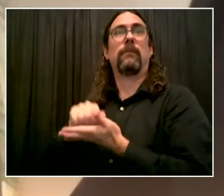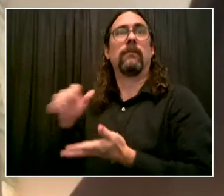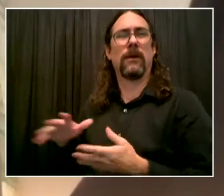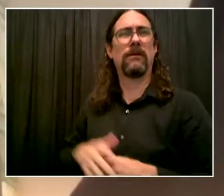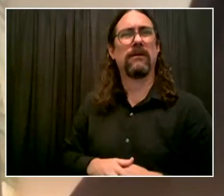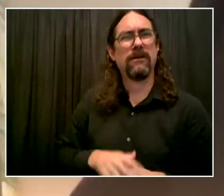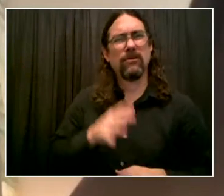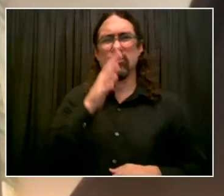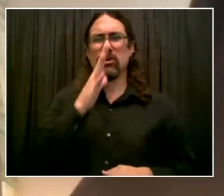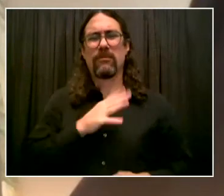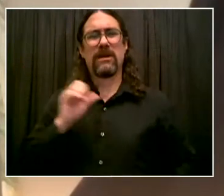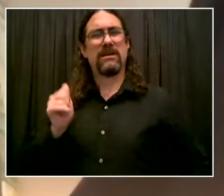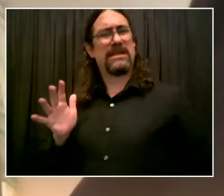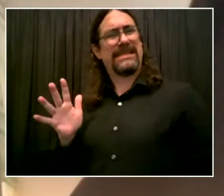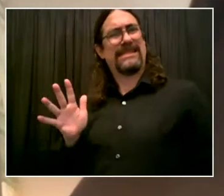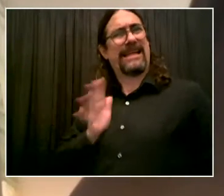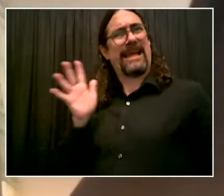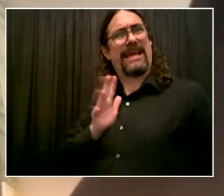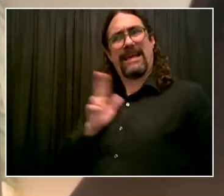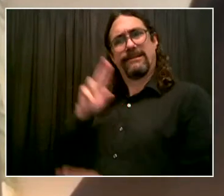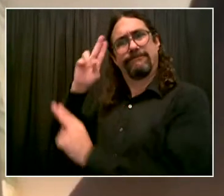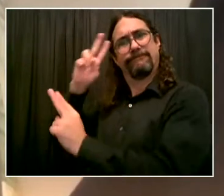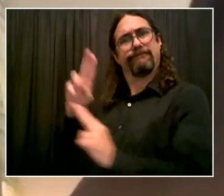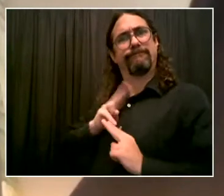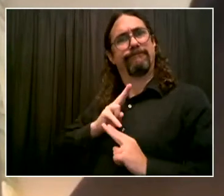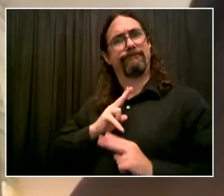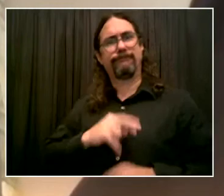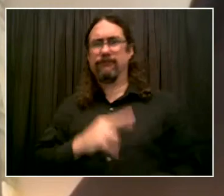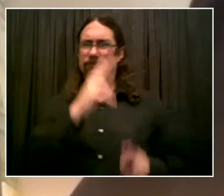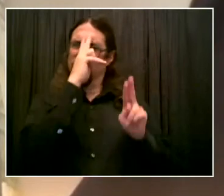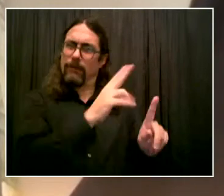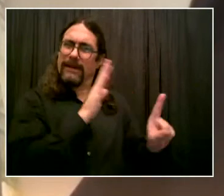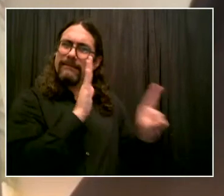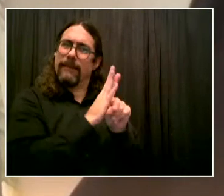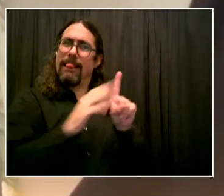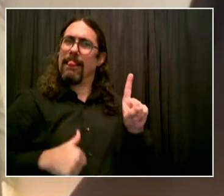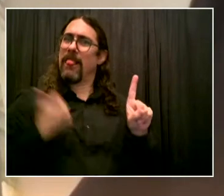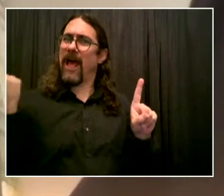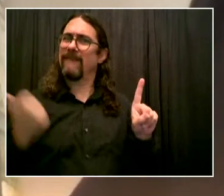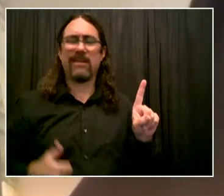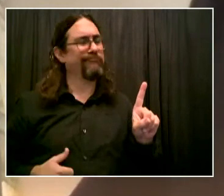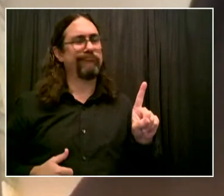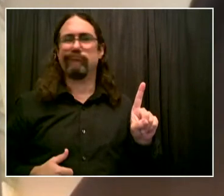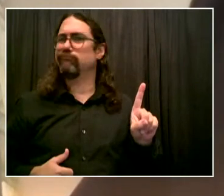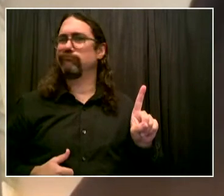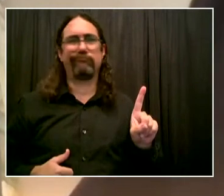ON THE AUTONOMY OF WOMEN AND